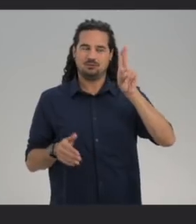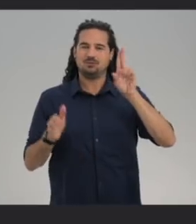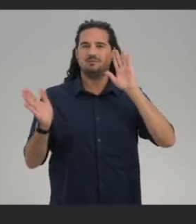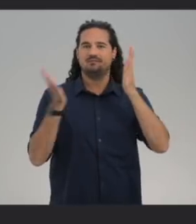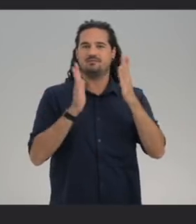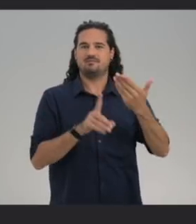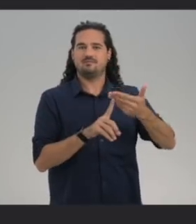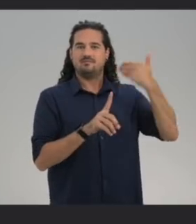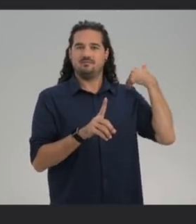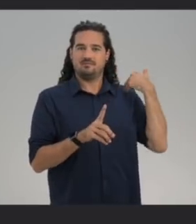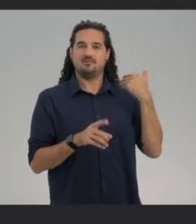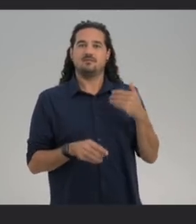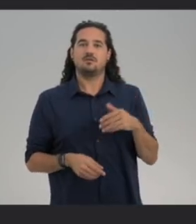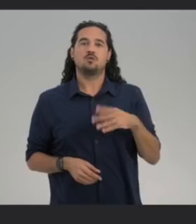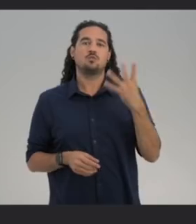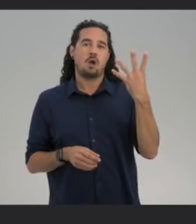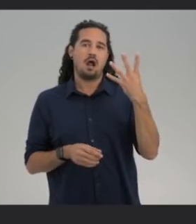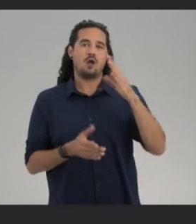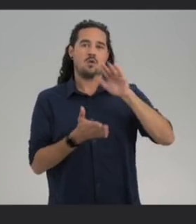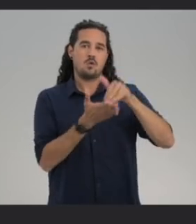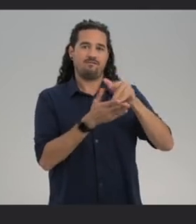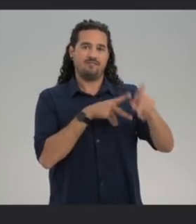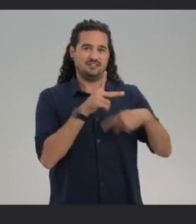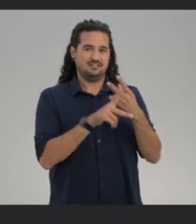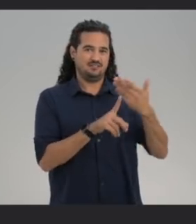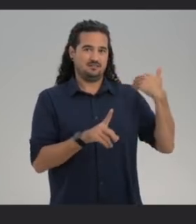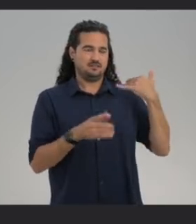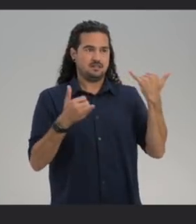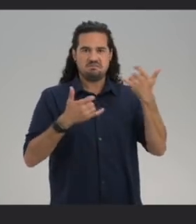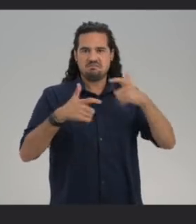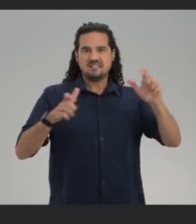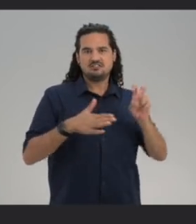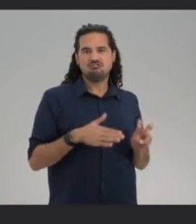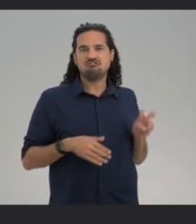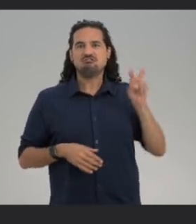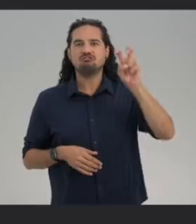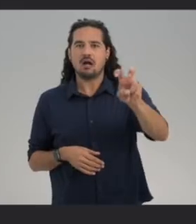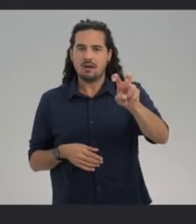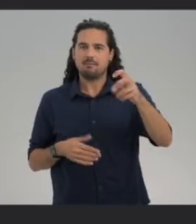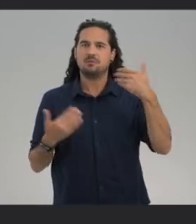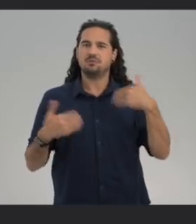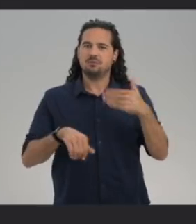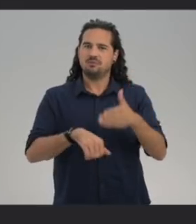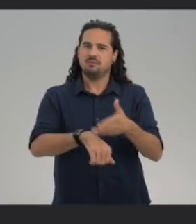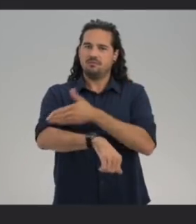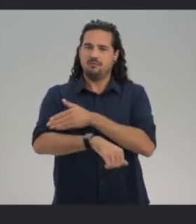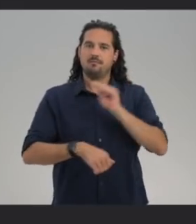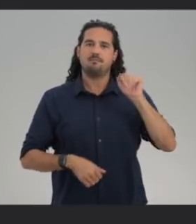than the previous quad-core version. This is a monumental leap in CPU performance for Mac mini.